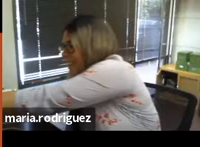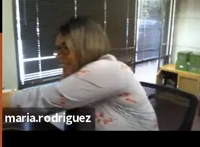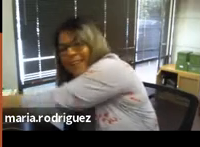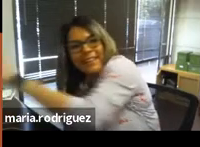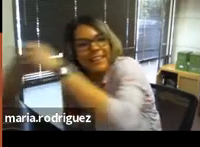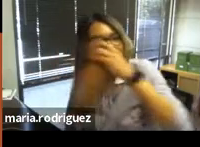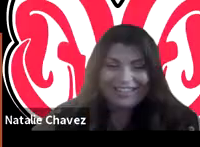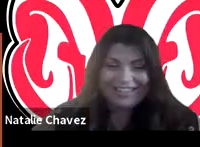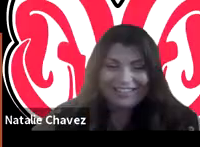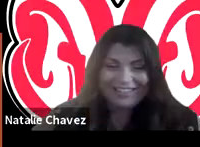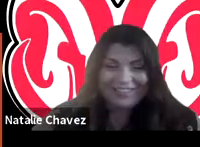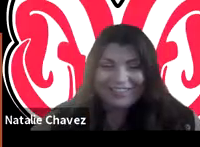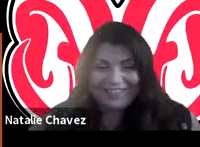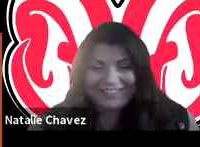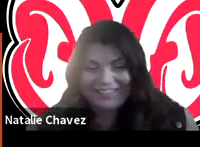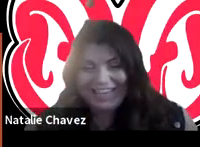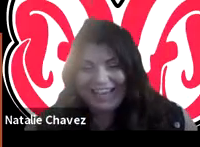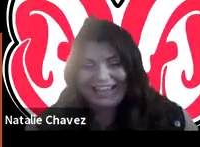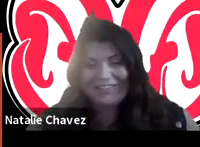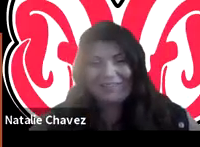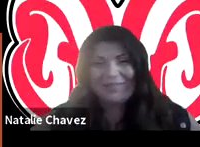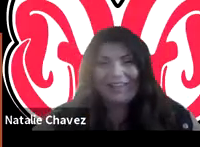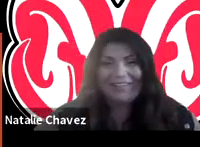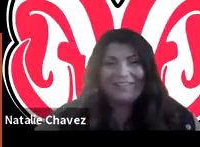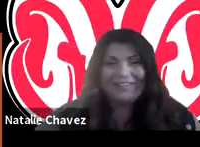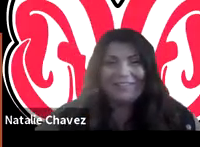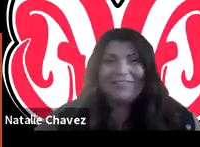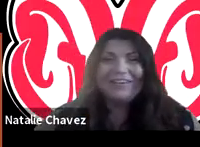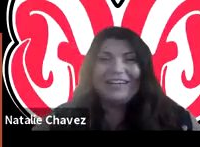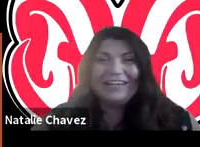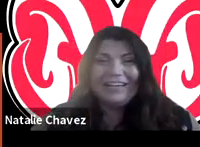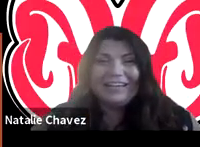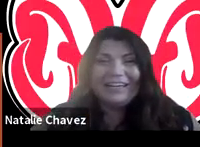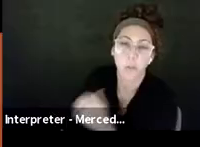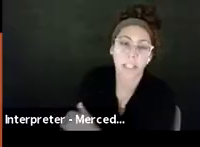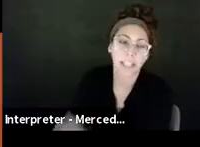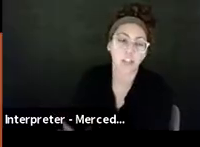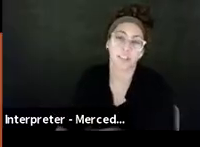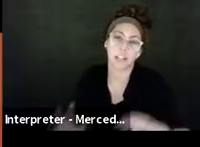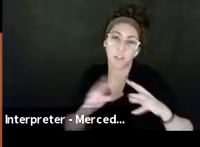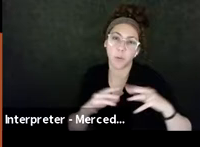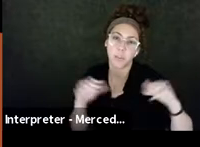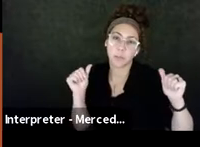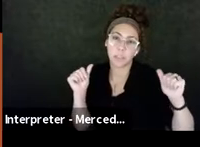Natalie Chavez: Mean, some people may say to talk to us, but who knows Natalie Chavez: I think most people Natalie Chavez: Have left the room. Interpreter - Mercedes: You know, it just Until, Everyone's computer